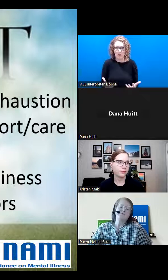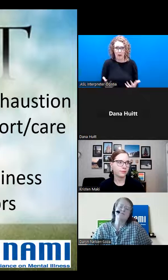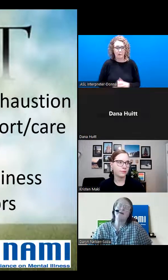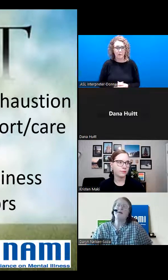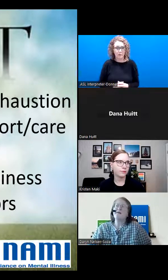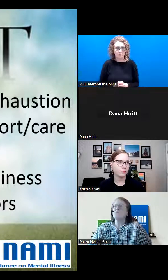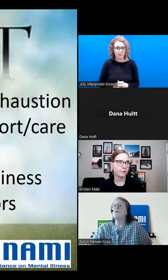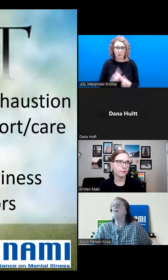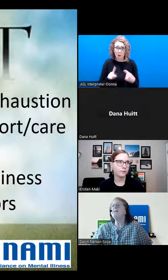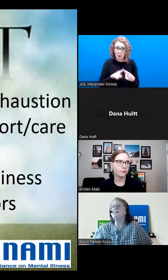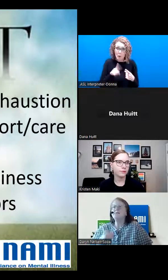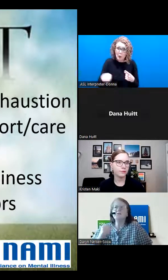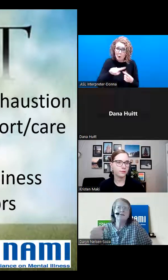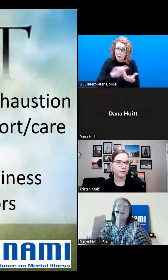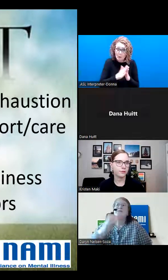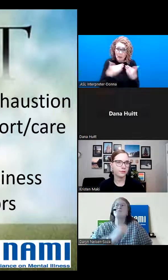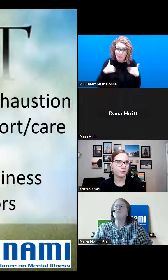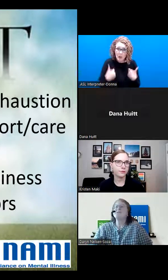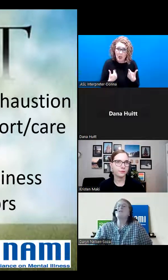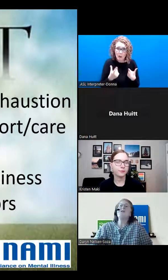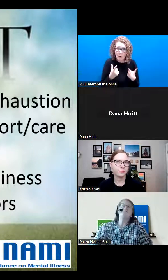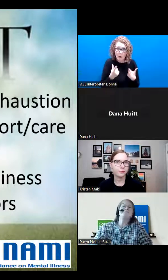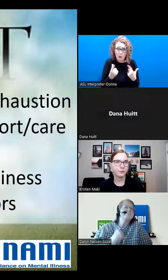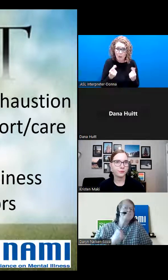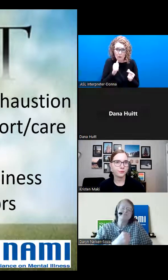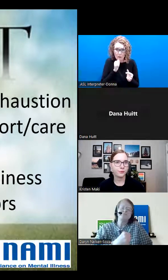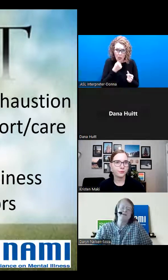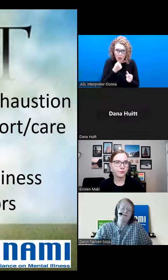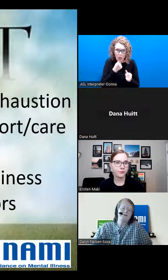delivery happens, and then there is a reassessment check-